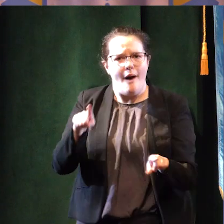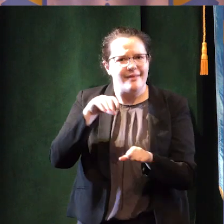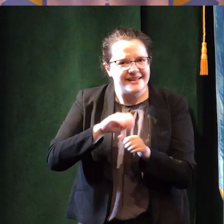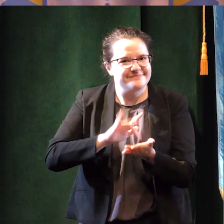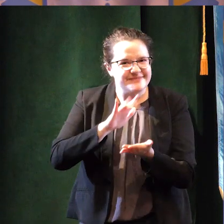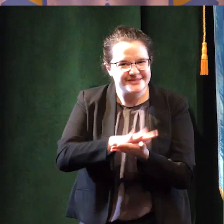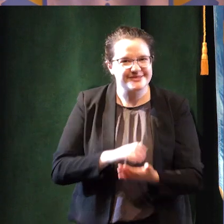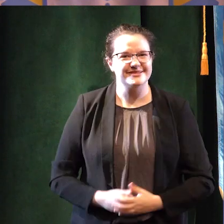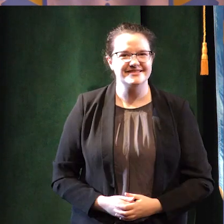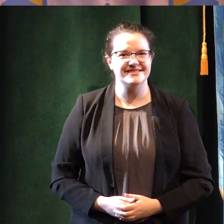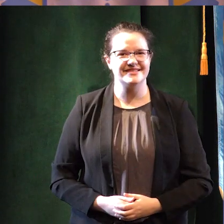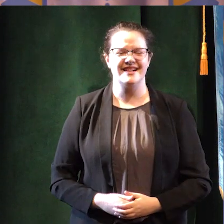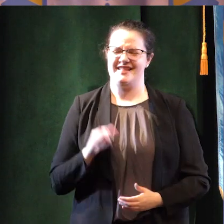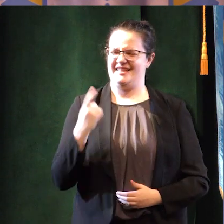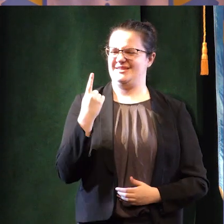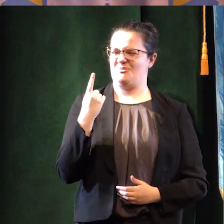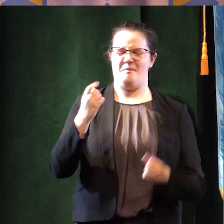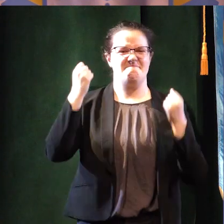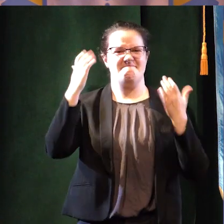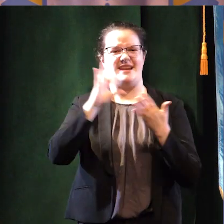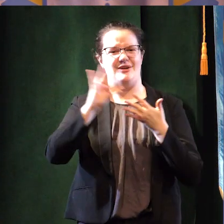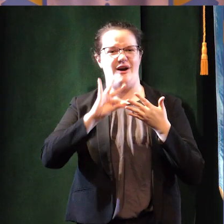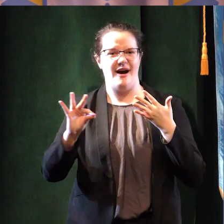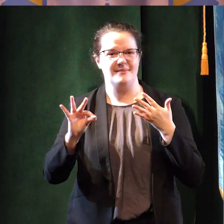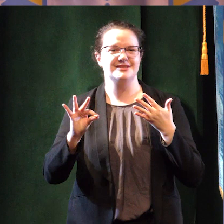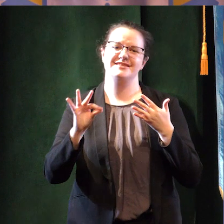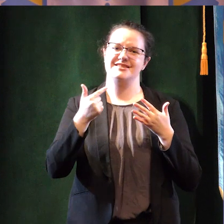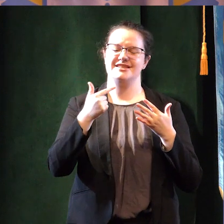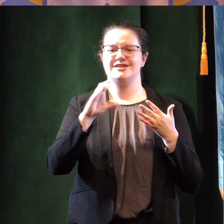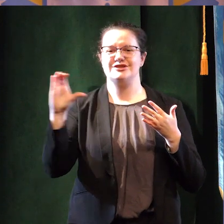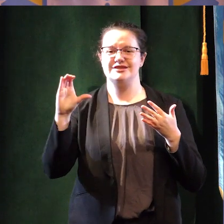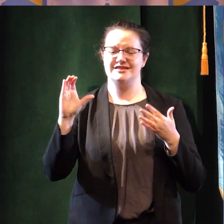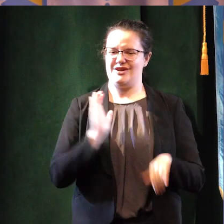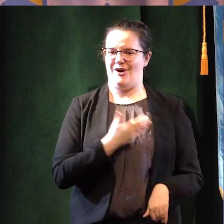options available through Genesis highly regarded ace or accelerated college